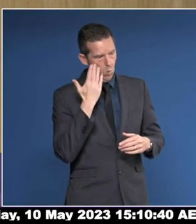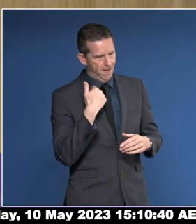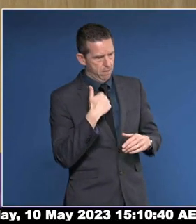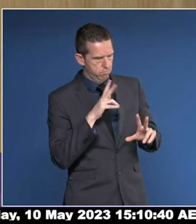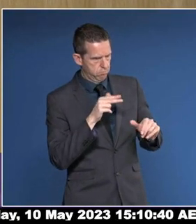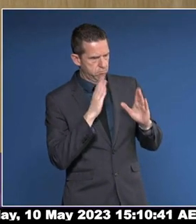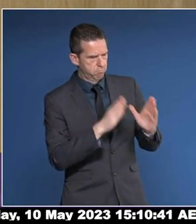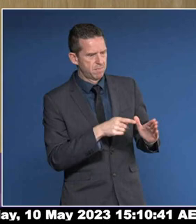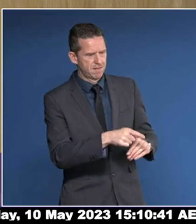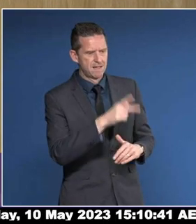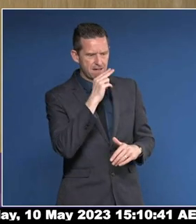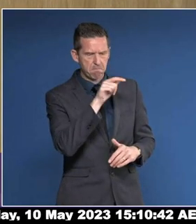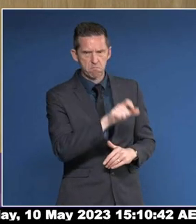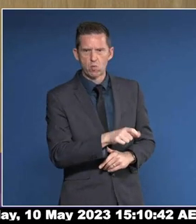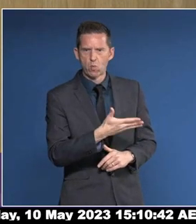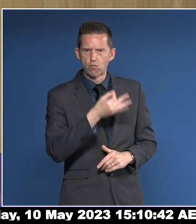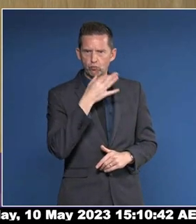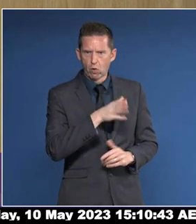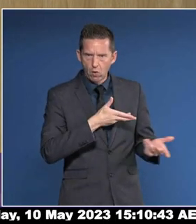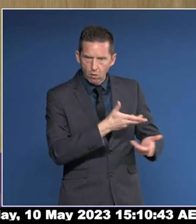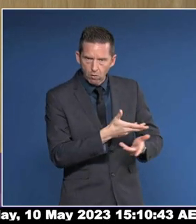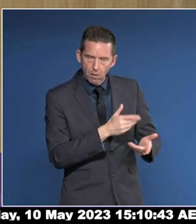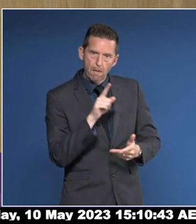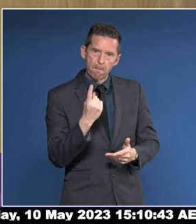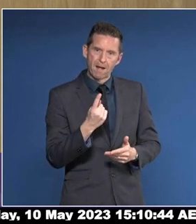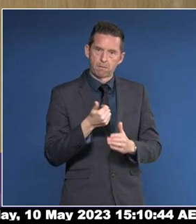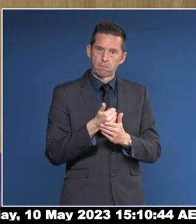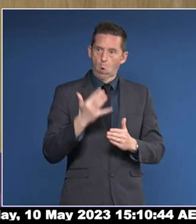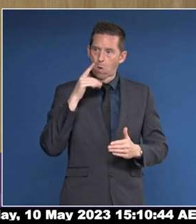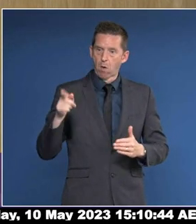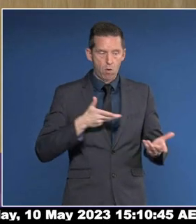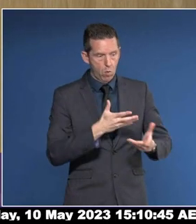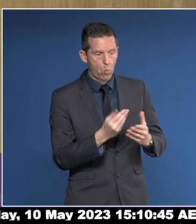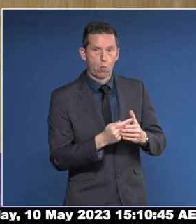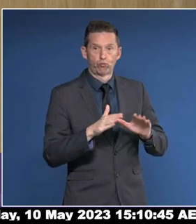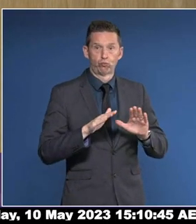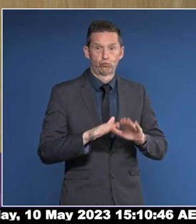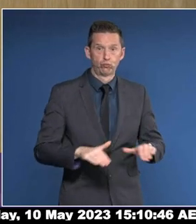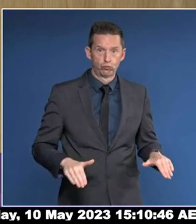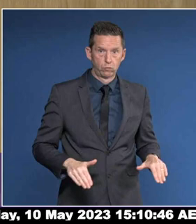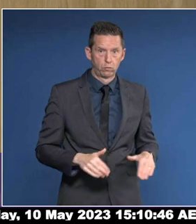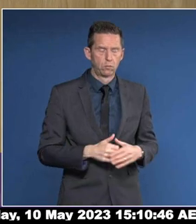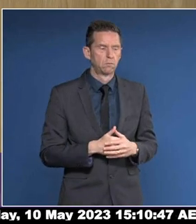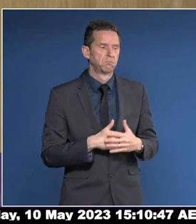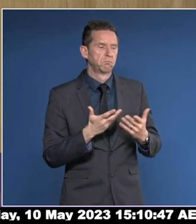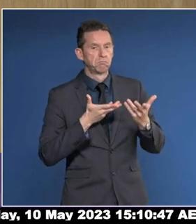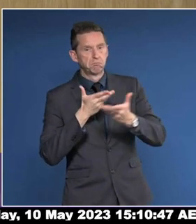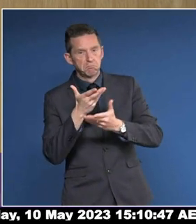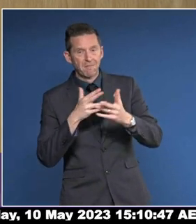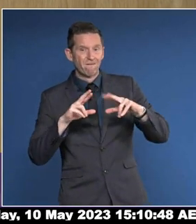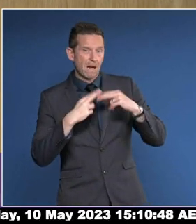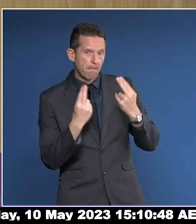However, in paediatric health care, the engagement with the family or the carer or